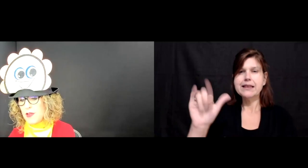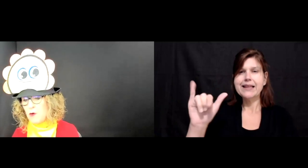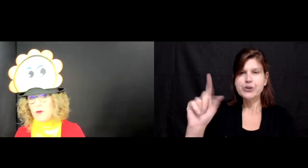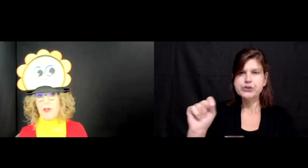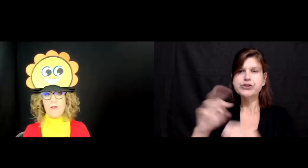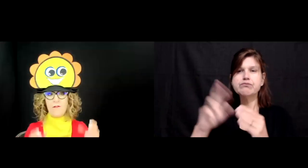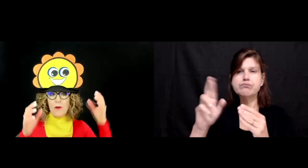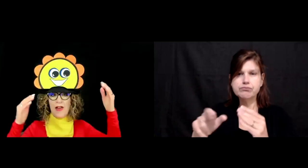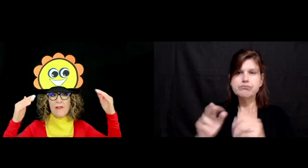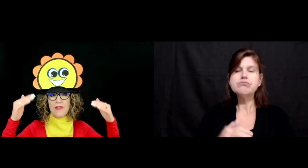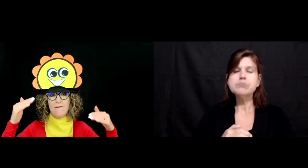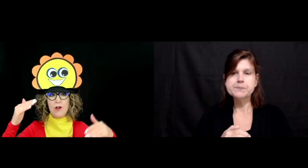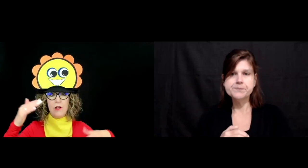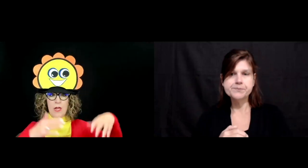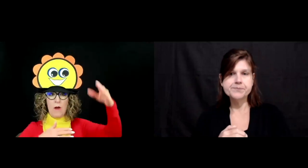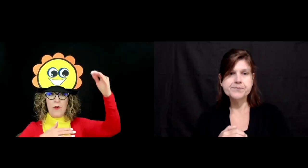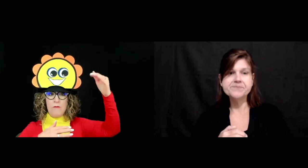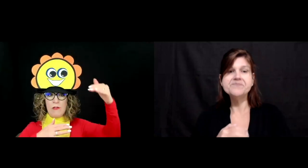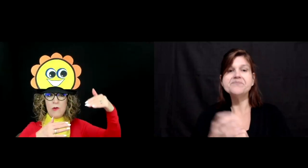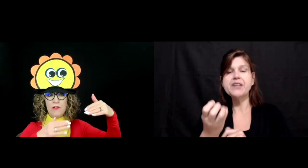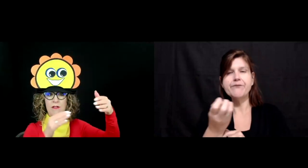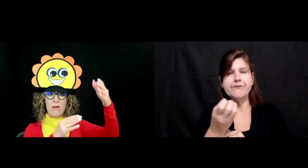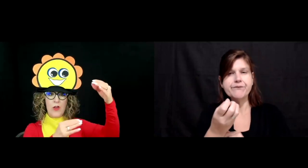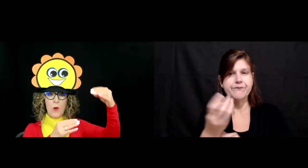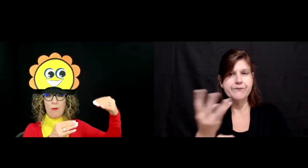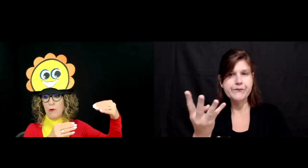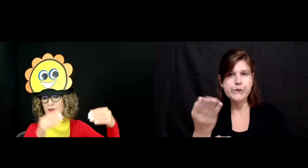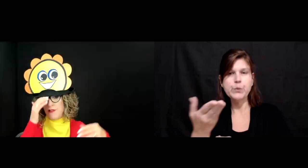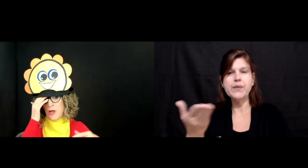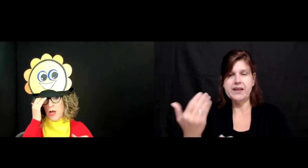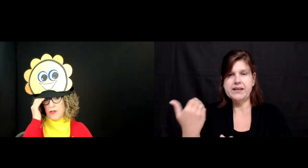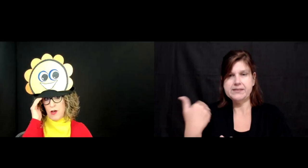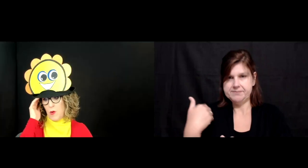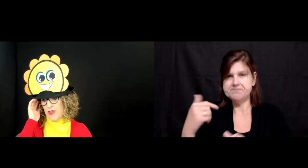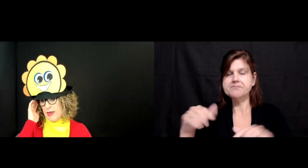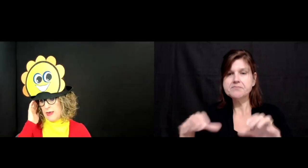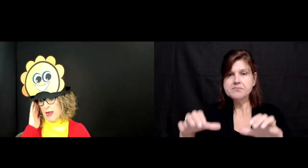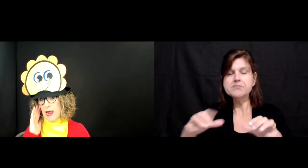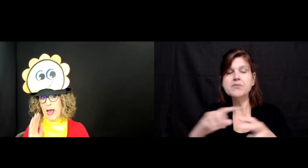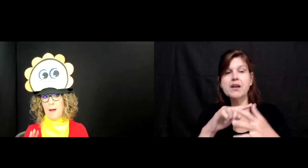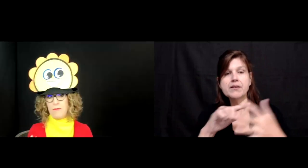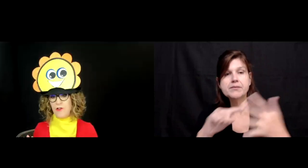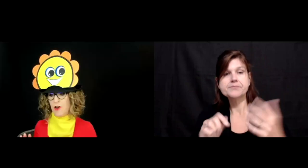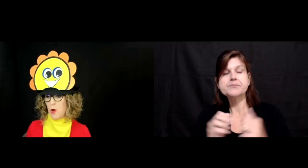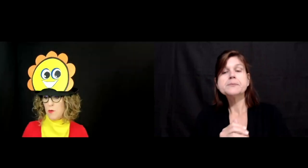So there's a few things that I've done, you know, a few resources and a few approaches that are within the show.